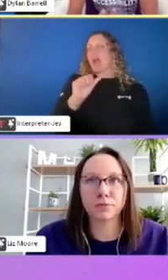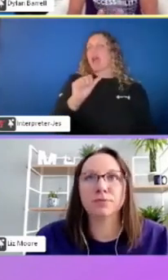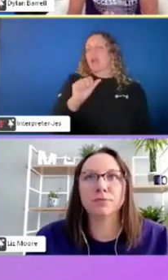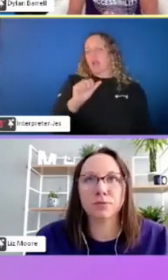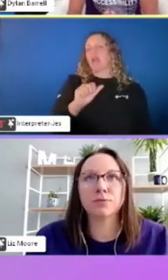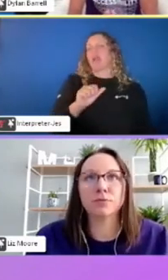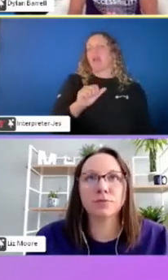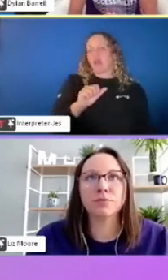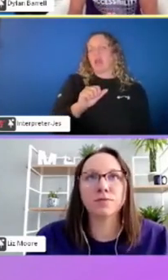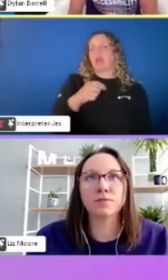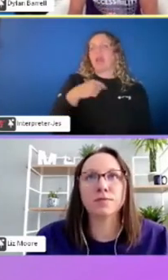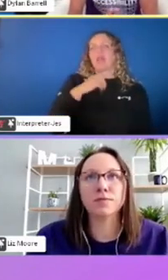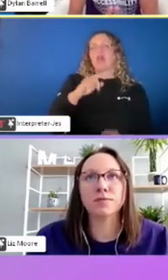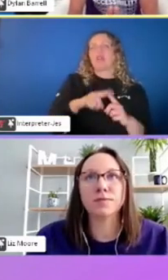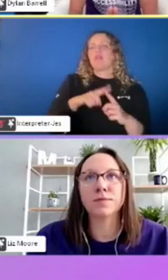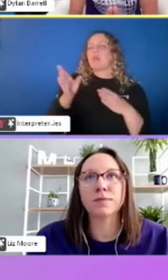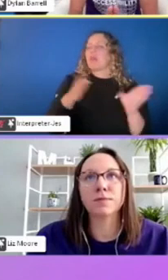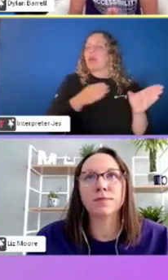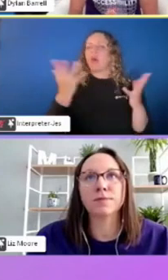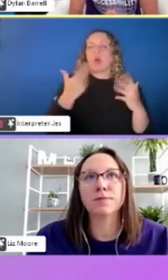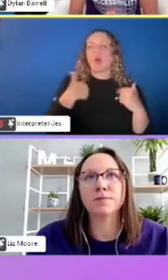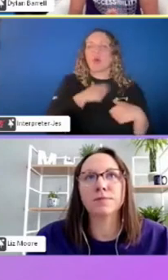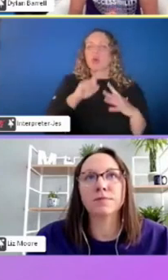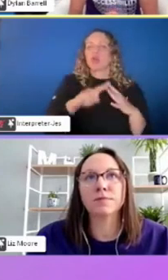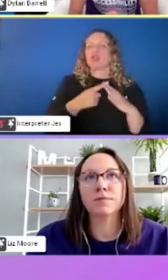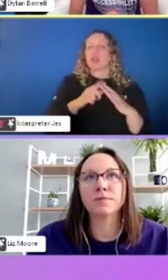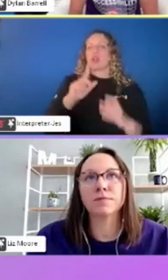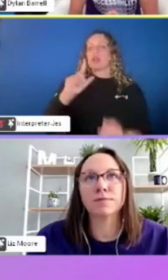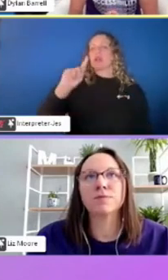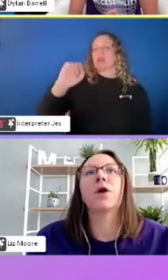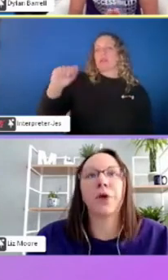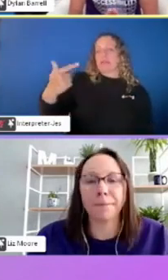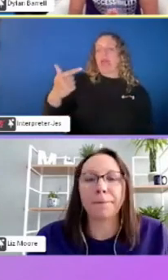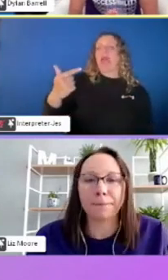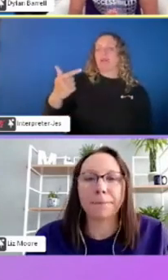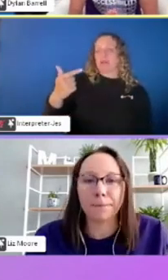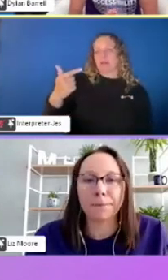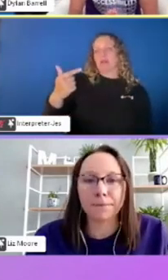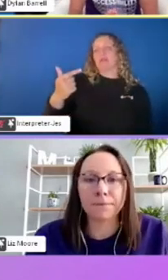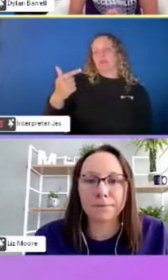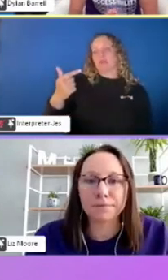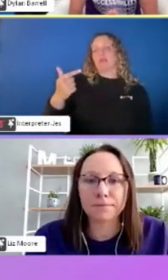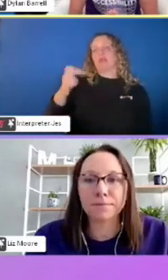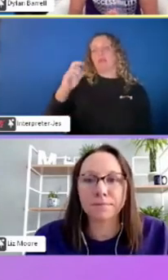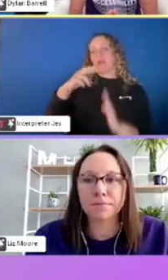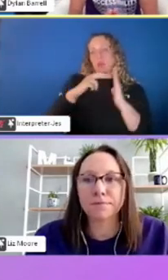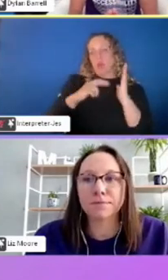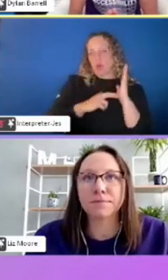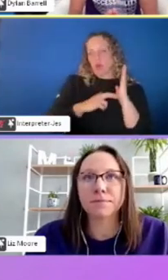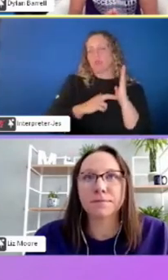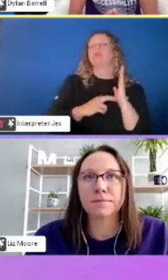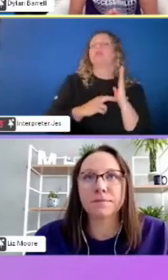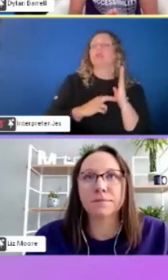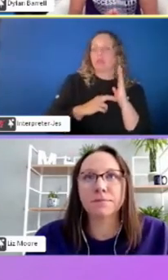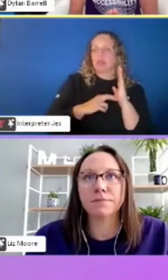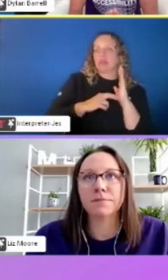I think the plan is that we will start tagging the rules and so that those tags are available on the rules